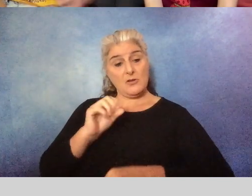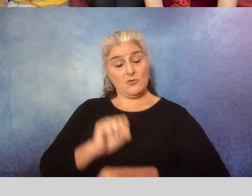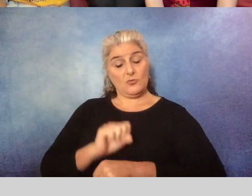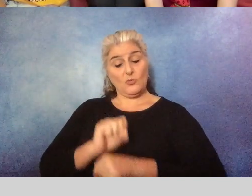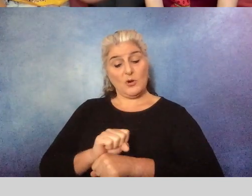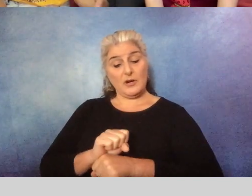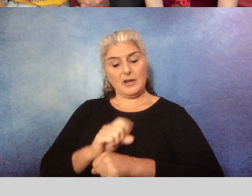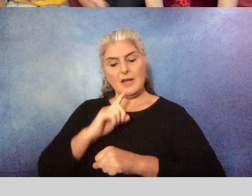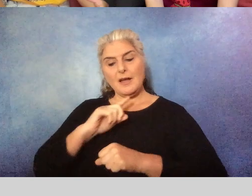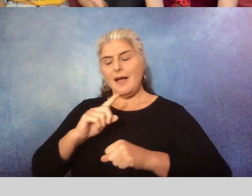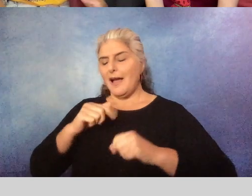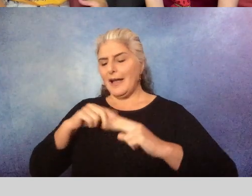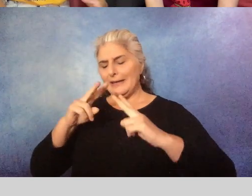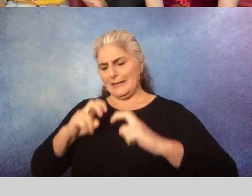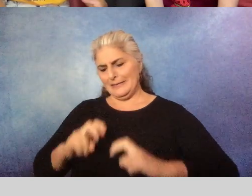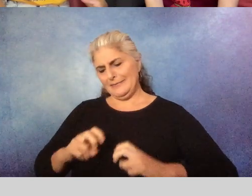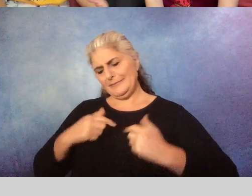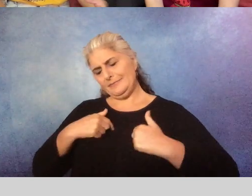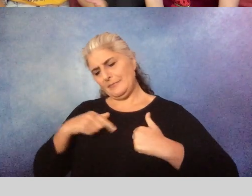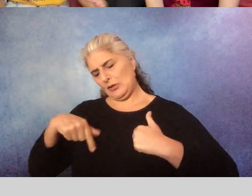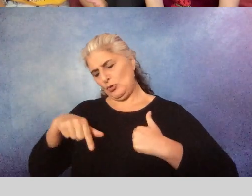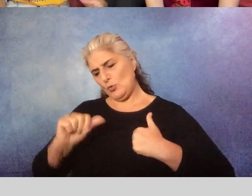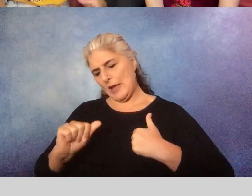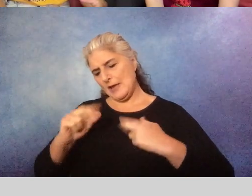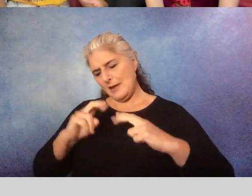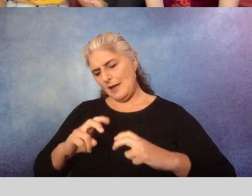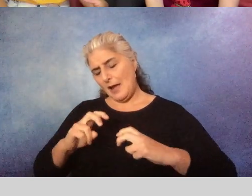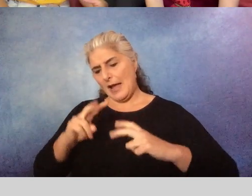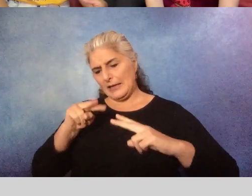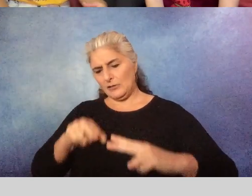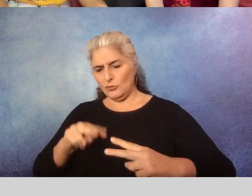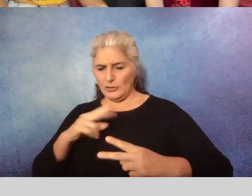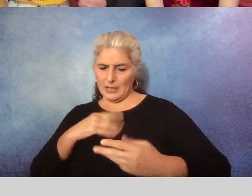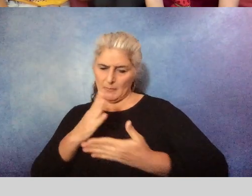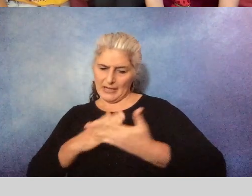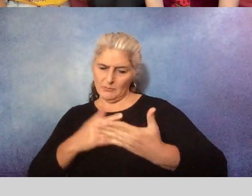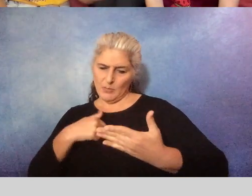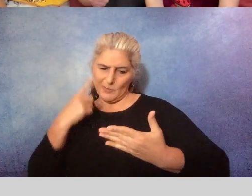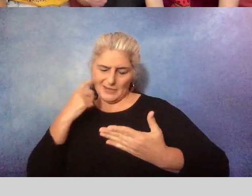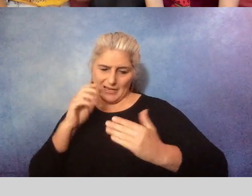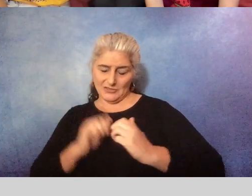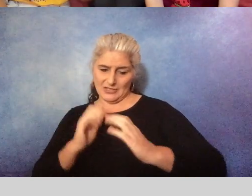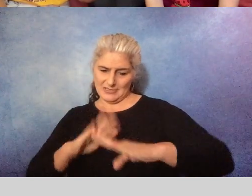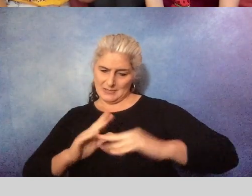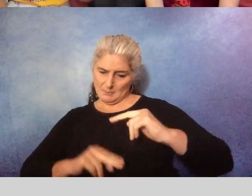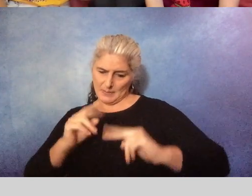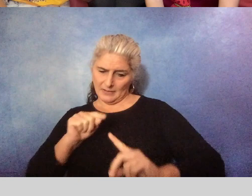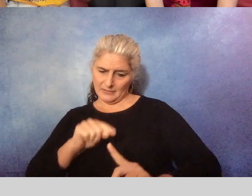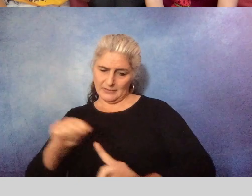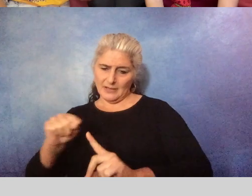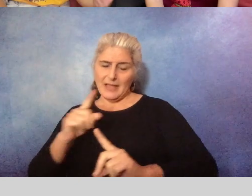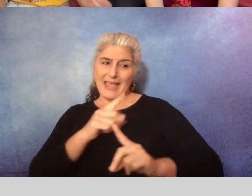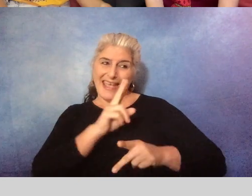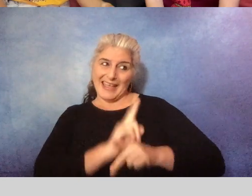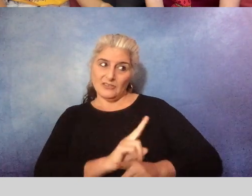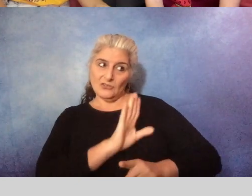I can just look at the component I've just built and see it in terms of those elements.